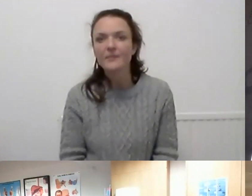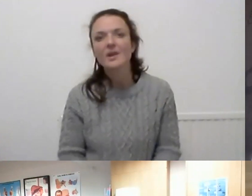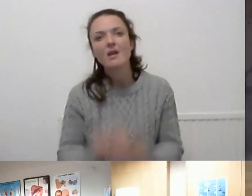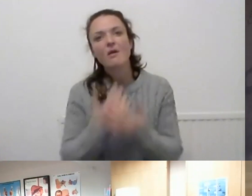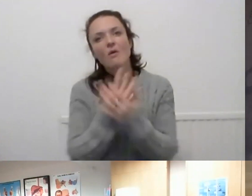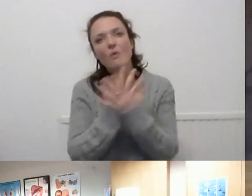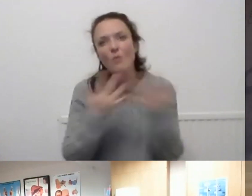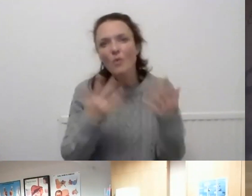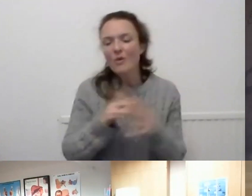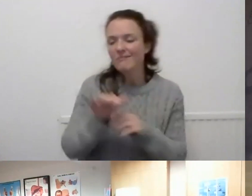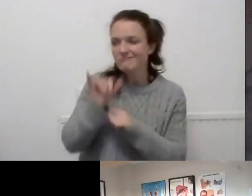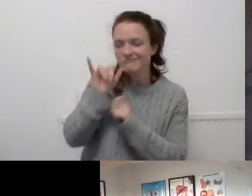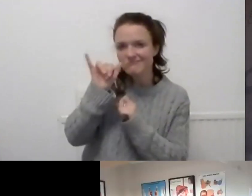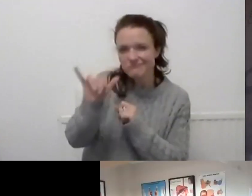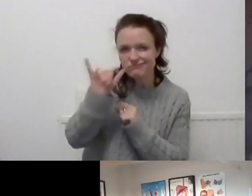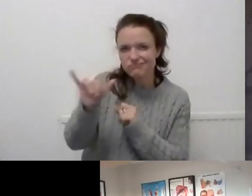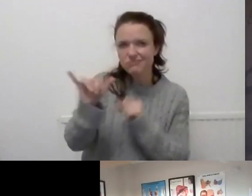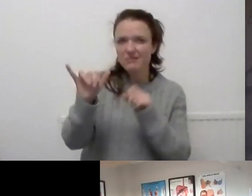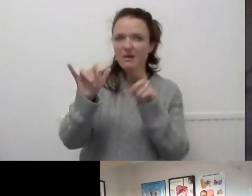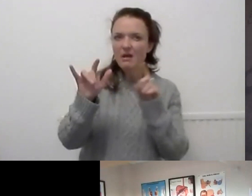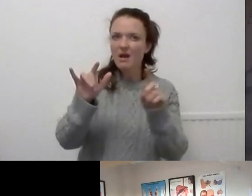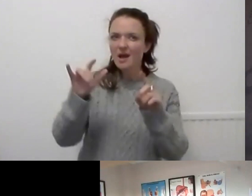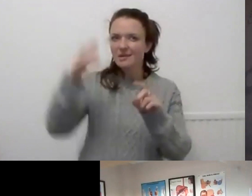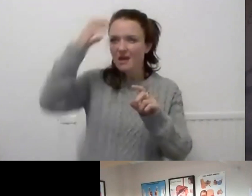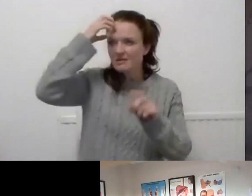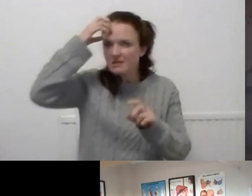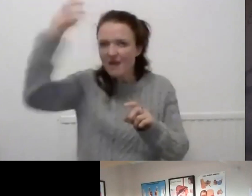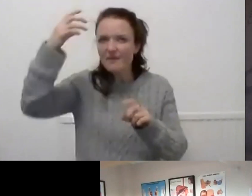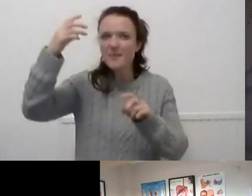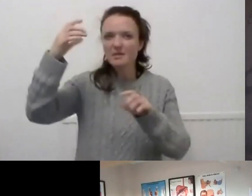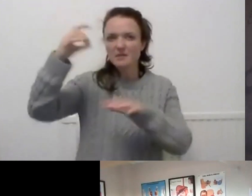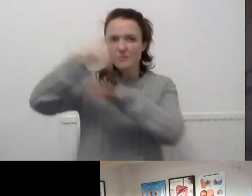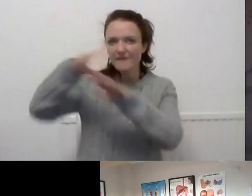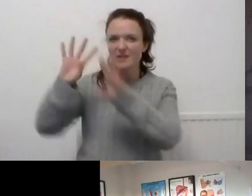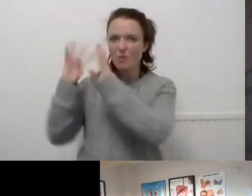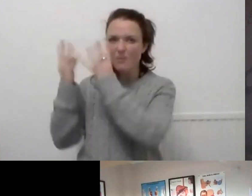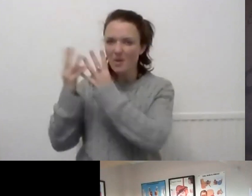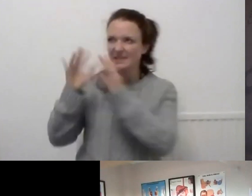institutions and organizations. We acknowledge that and we know really challenging. I think what